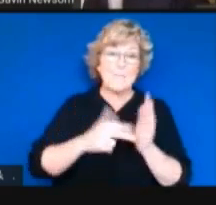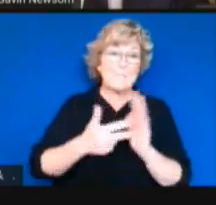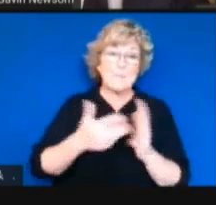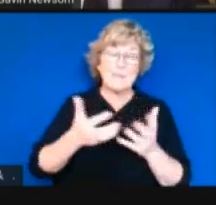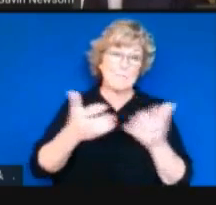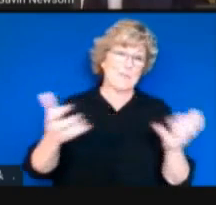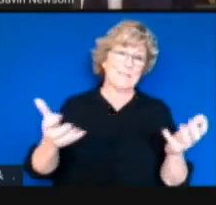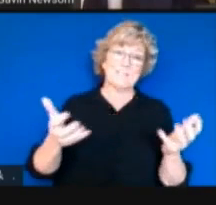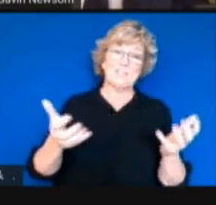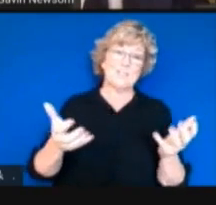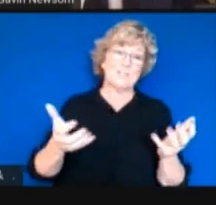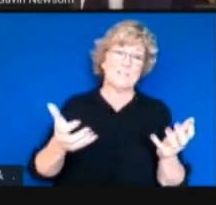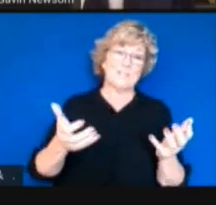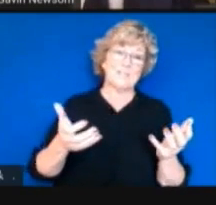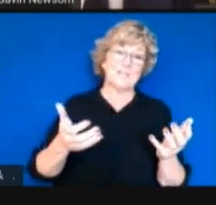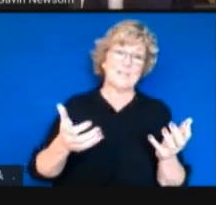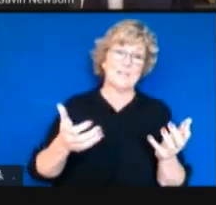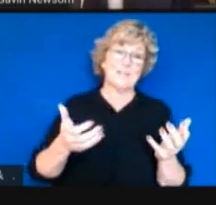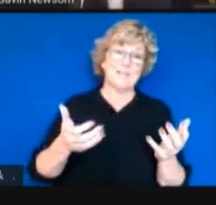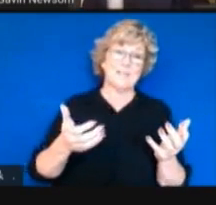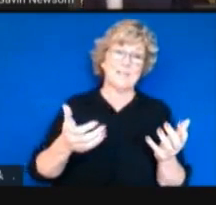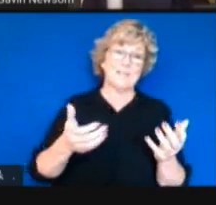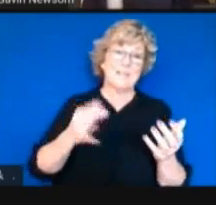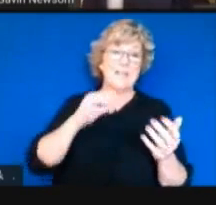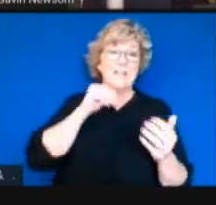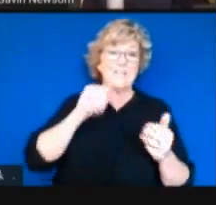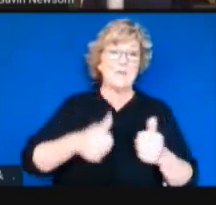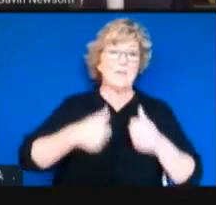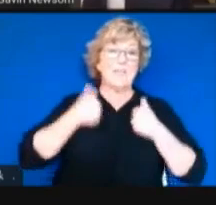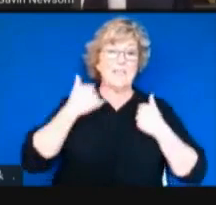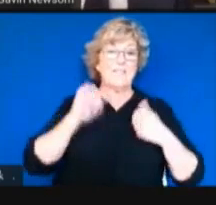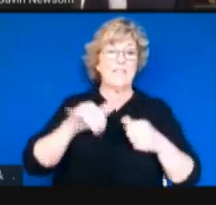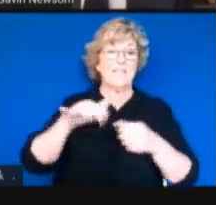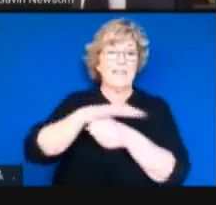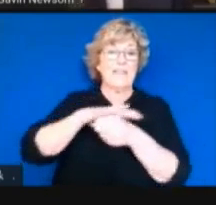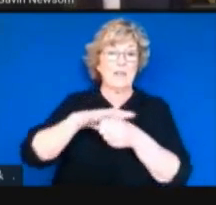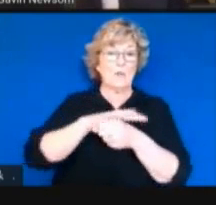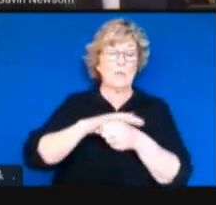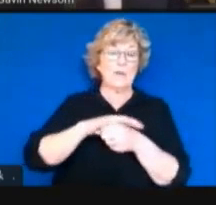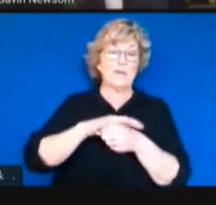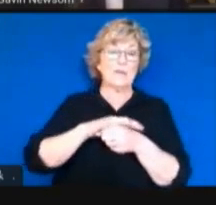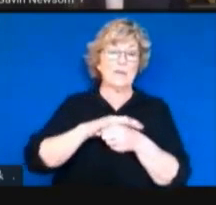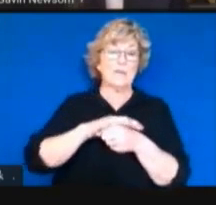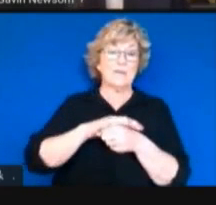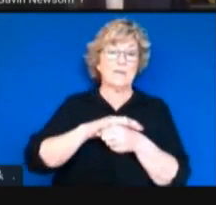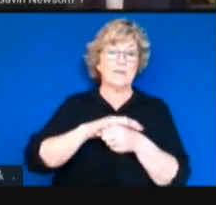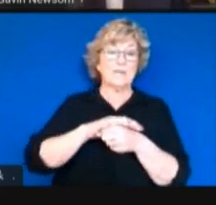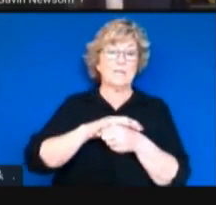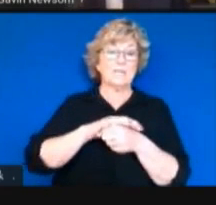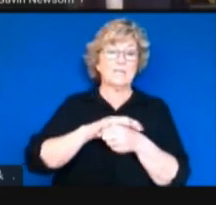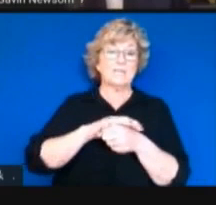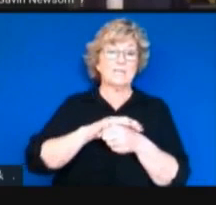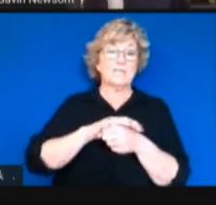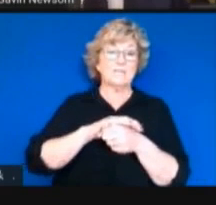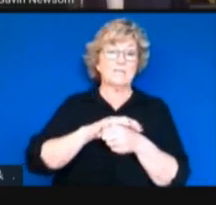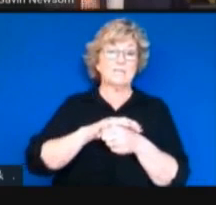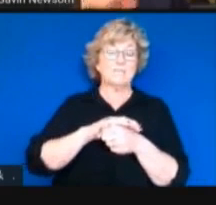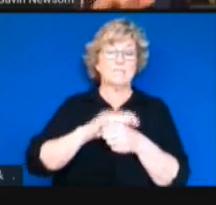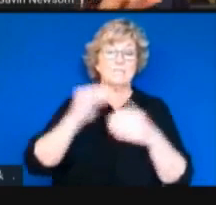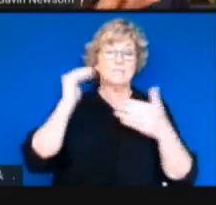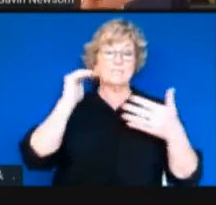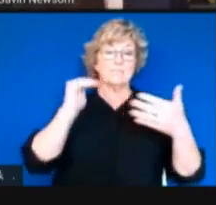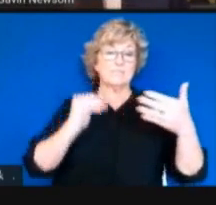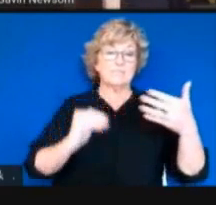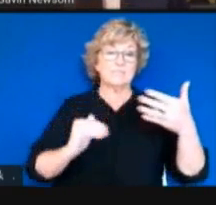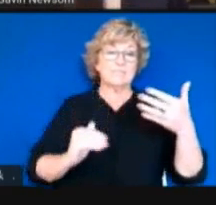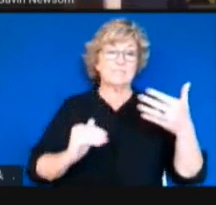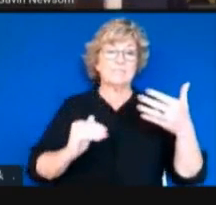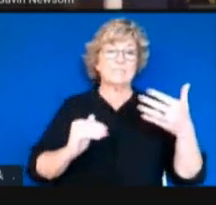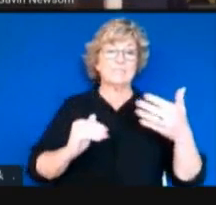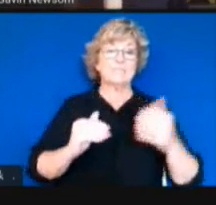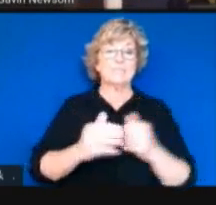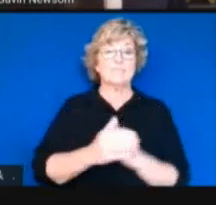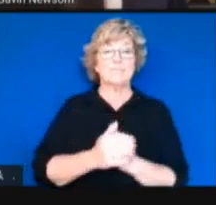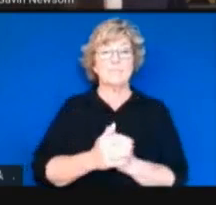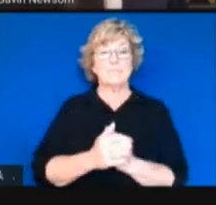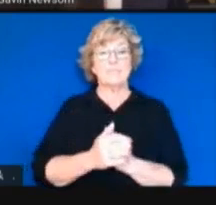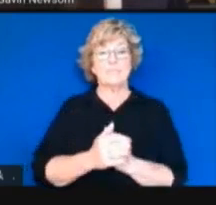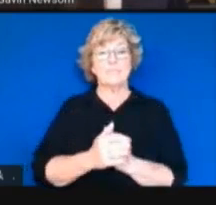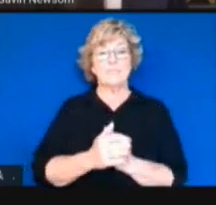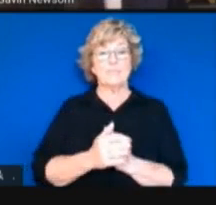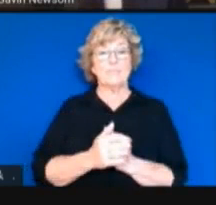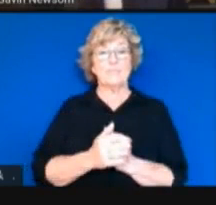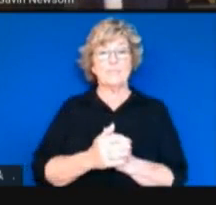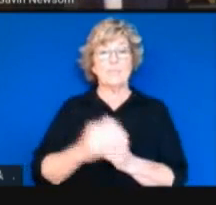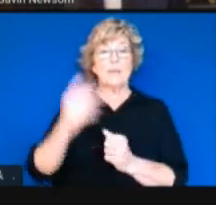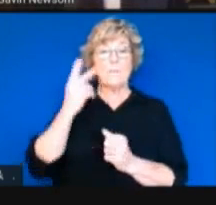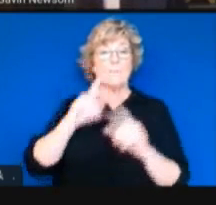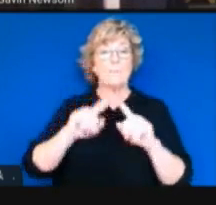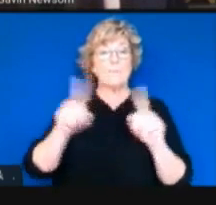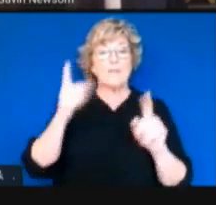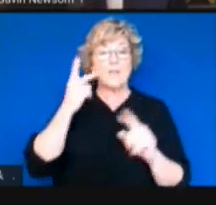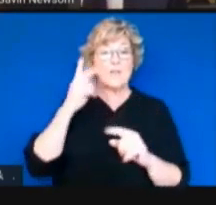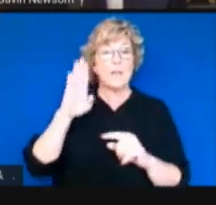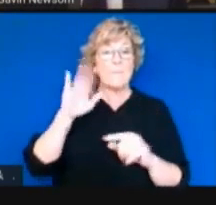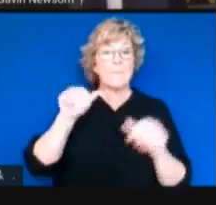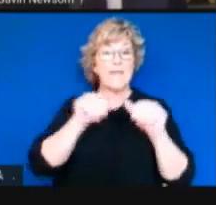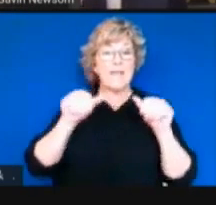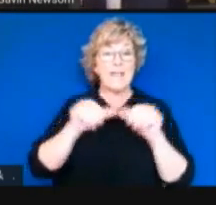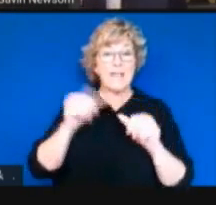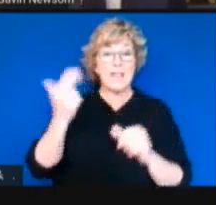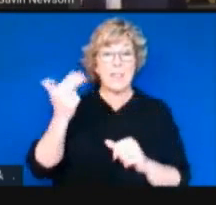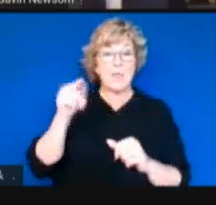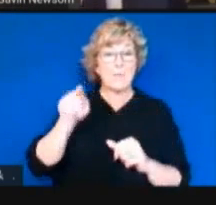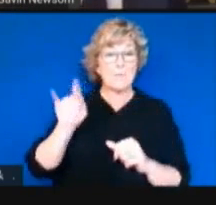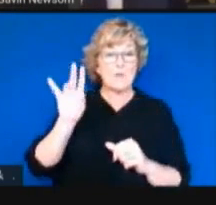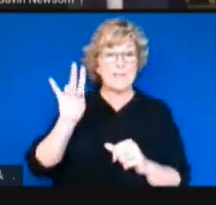THAT'S NICE TO SEE, 2.5% DOESN'T MEAN MUCH IF YOU DON'T LIVE IN A REGION THAT IS ALSO DETAILED AND EXAMPLE HERE AND THAT'S WHY WE INCLUDED NOT JUST THE STATE NUMBER WHICH COULD BE